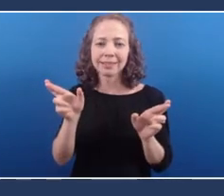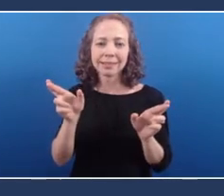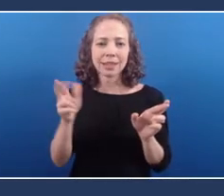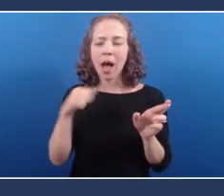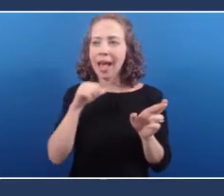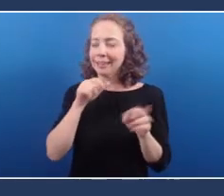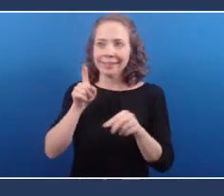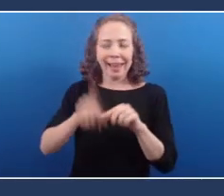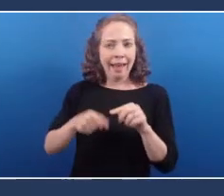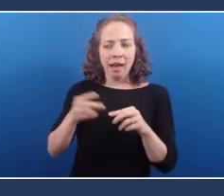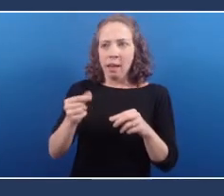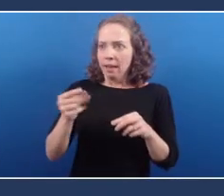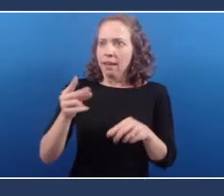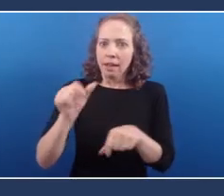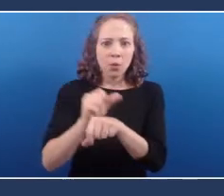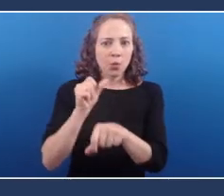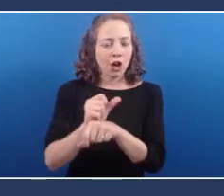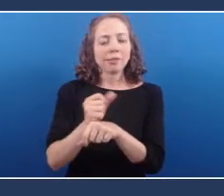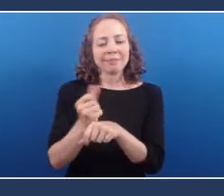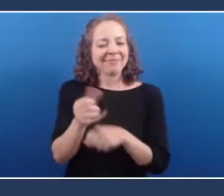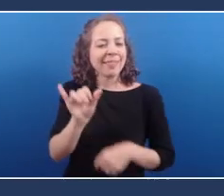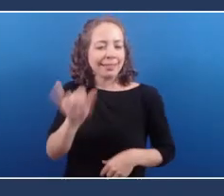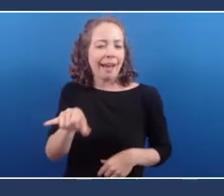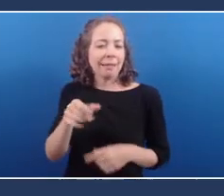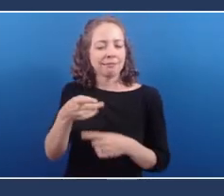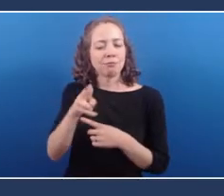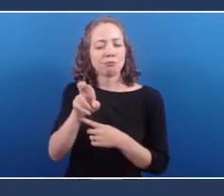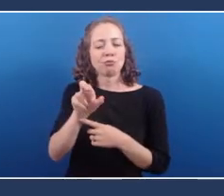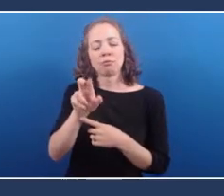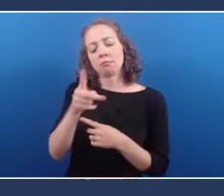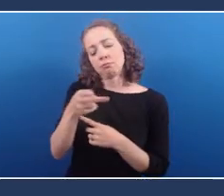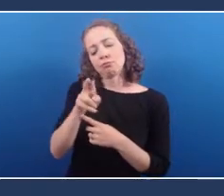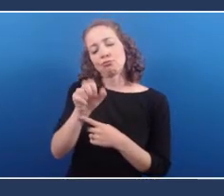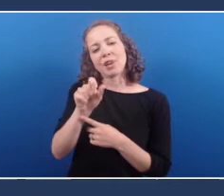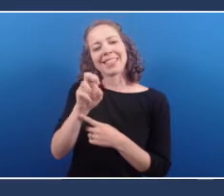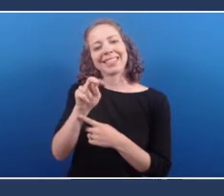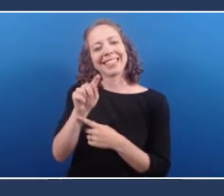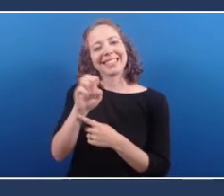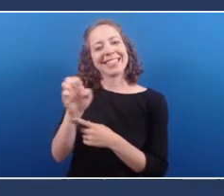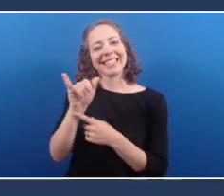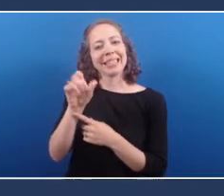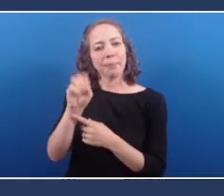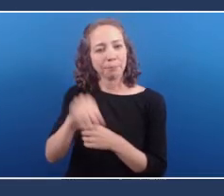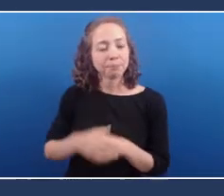But this isn’t new, of course right? This has been happening in the workplace for a very, very long time.